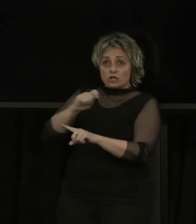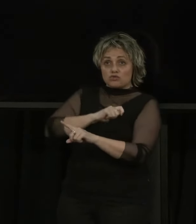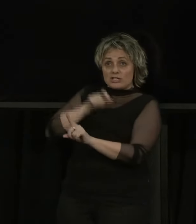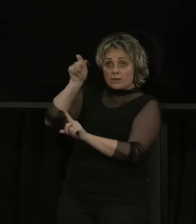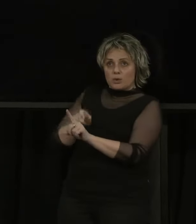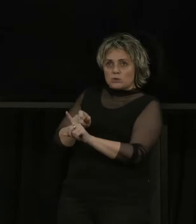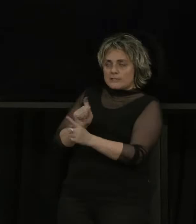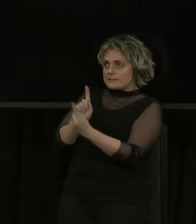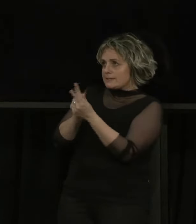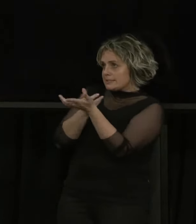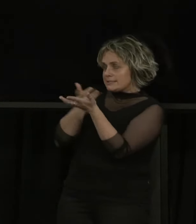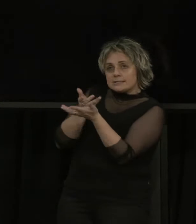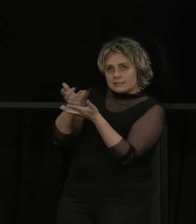encourage people to seek answers rather than waiting, go